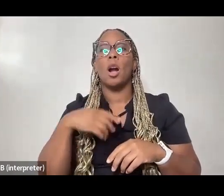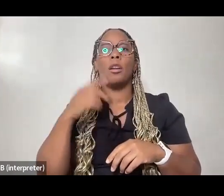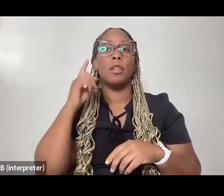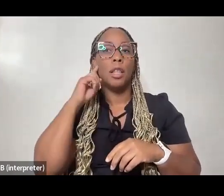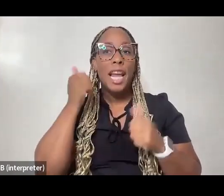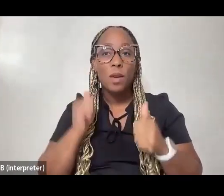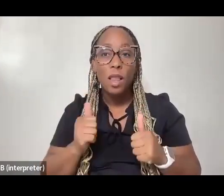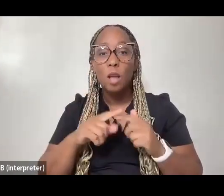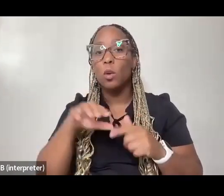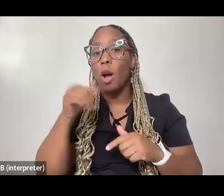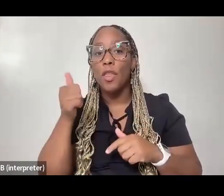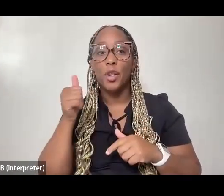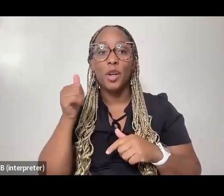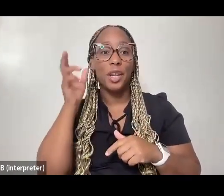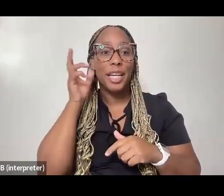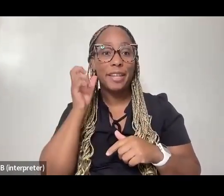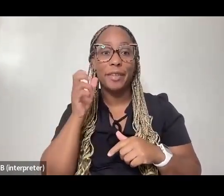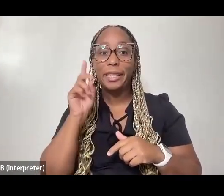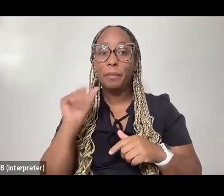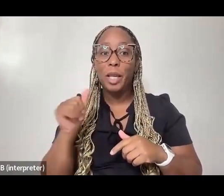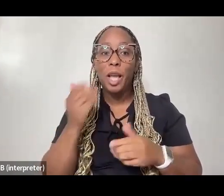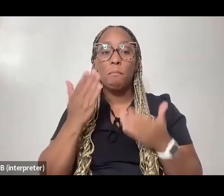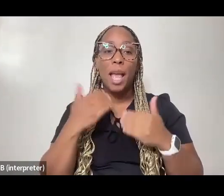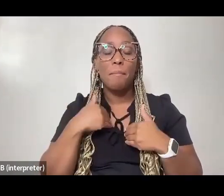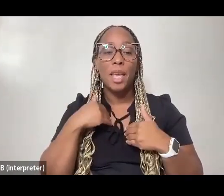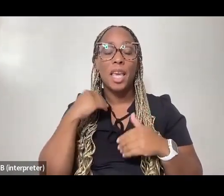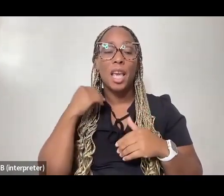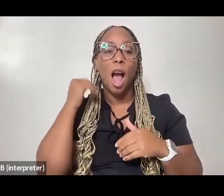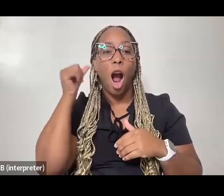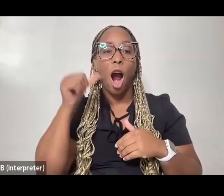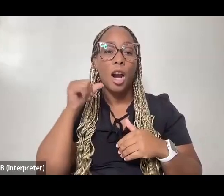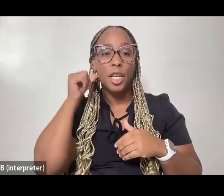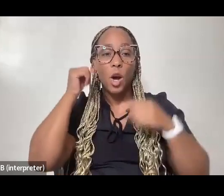other hearing disability. He might have an audio processing disability. They might be in a route